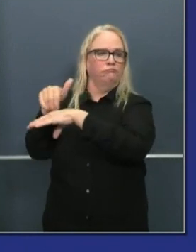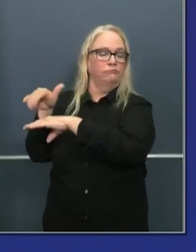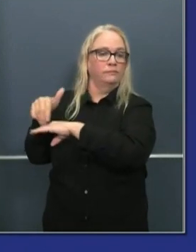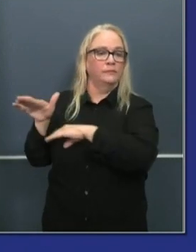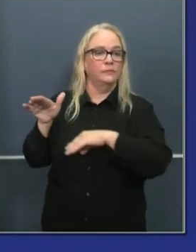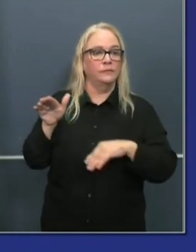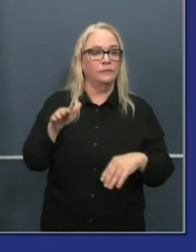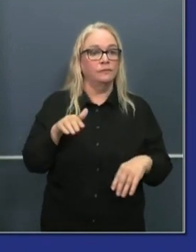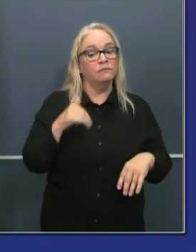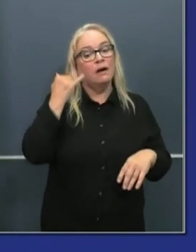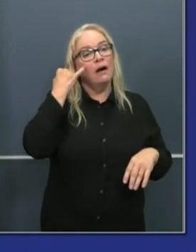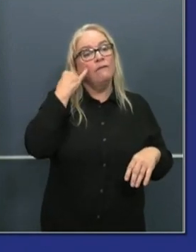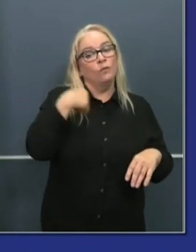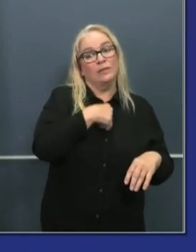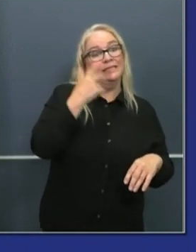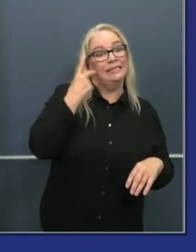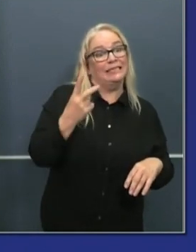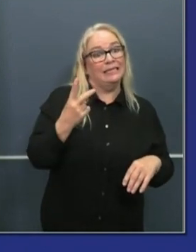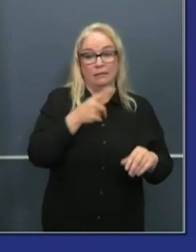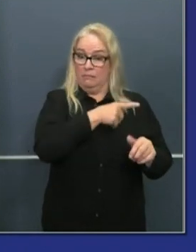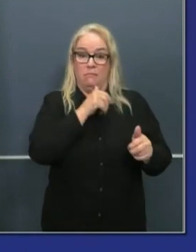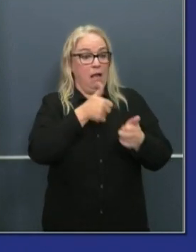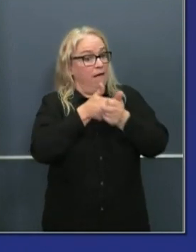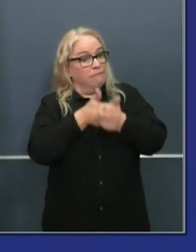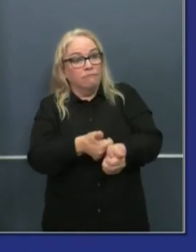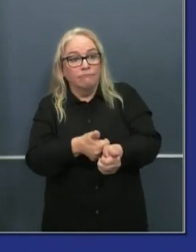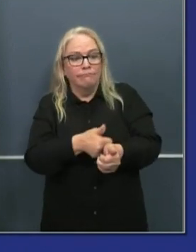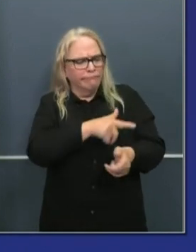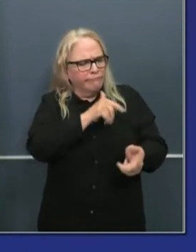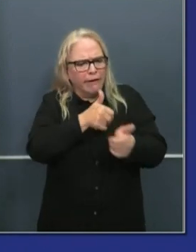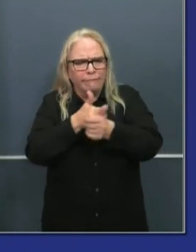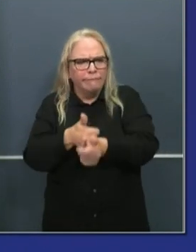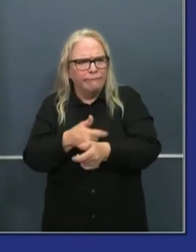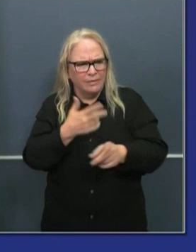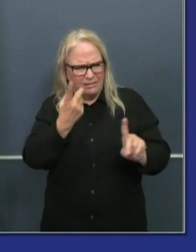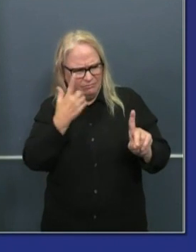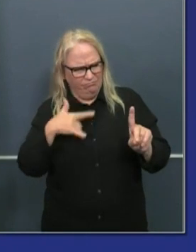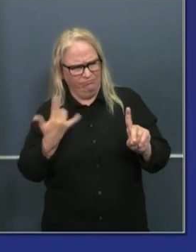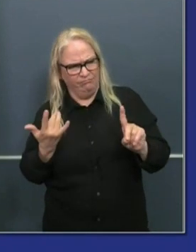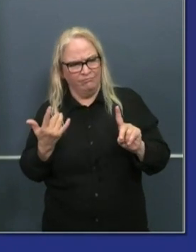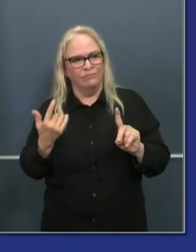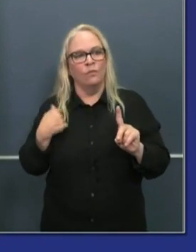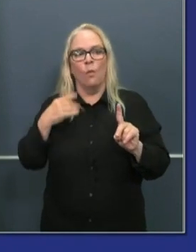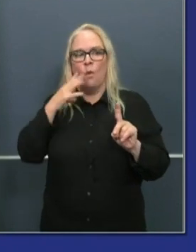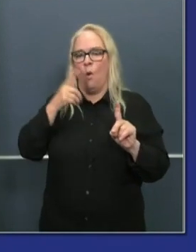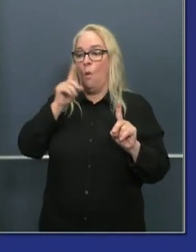EDUCATION AND INFORMATION WITH OUR LOCAL PUBLIC HEALTH DEPARTMENTS, WITH OUR LOCAL BUSINESS COMMUNITY, THAT'S ALL YOU WANT TO FOCUS ON INITIALLY. OF COURSE AS WE SEE